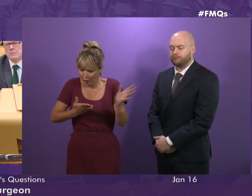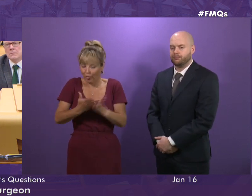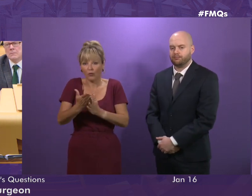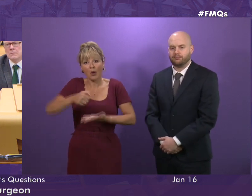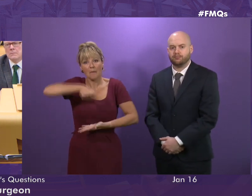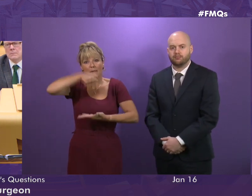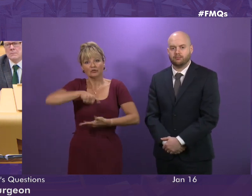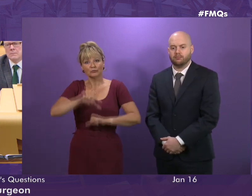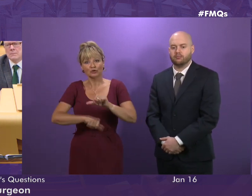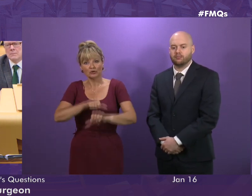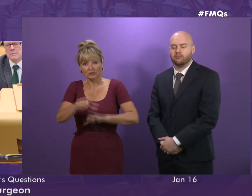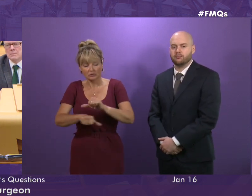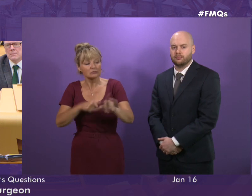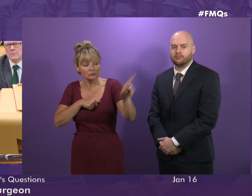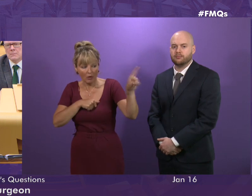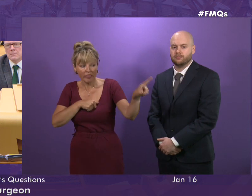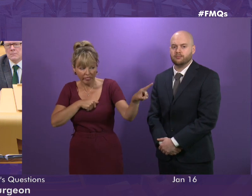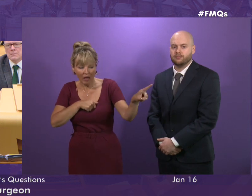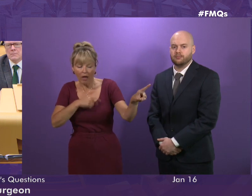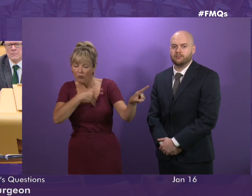are all matters that we will continue to consider very carefully.